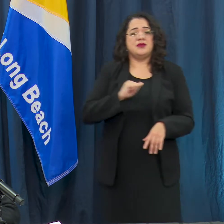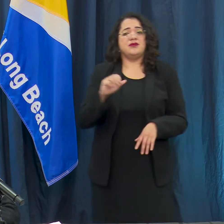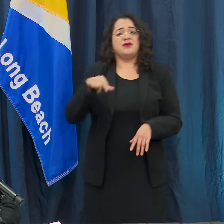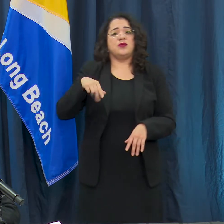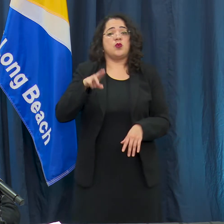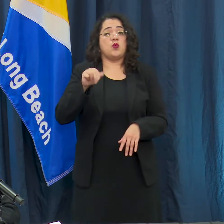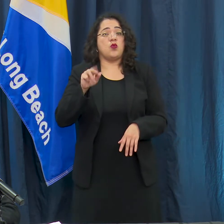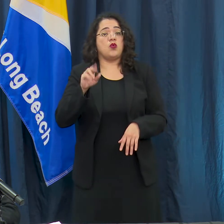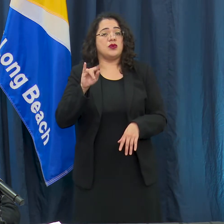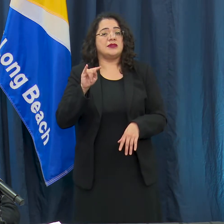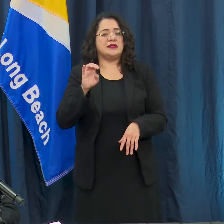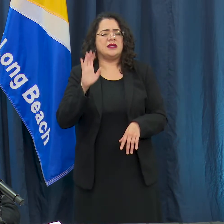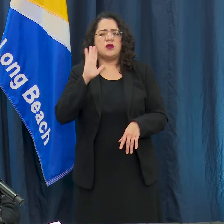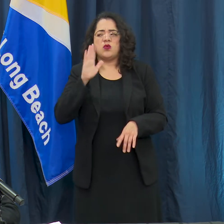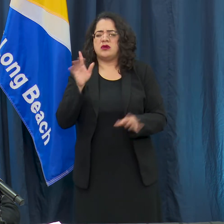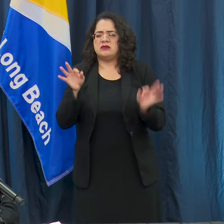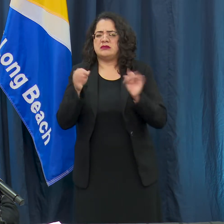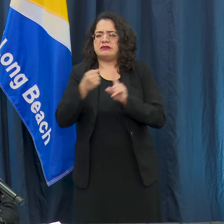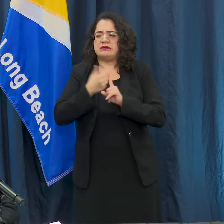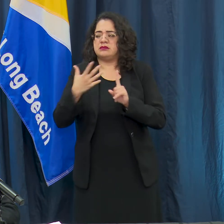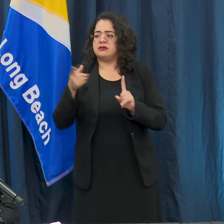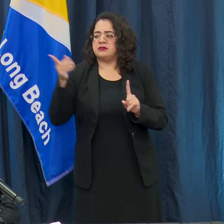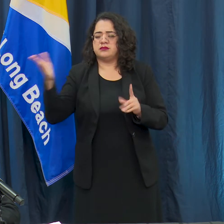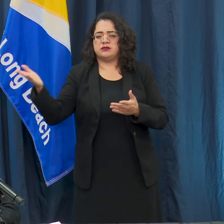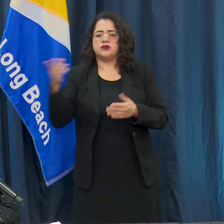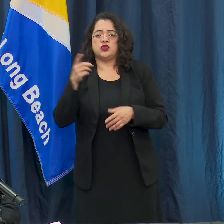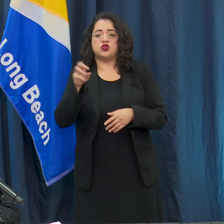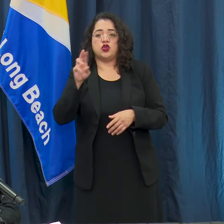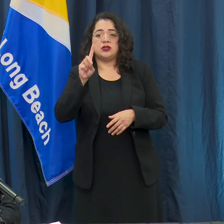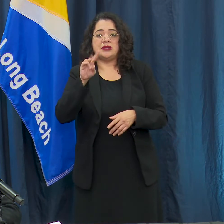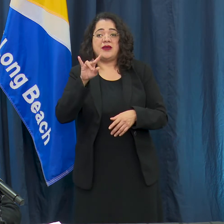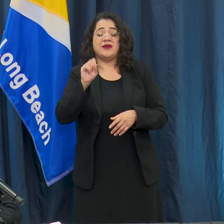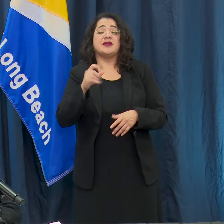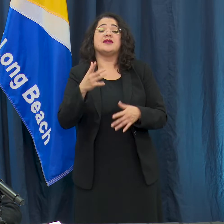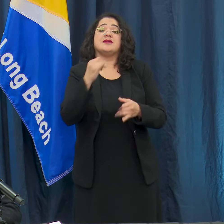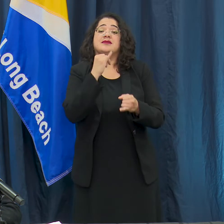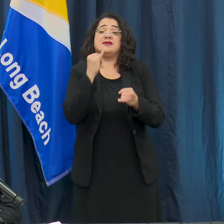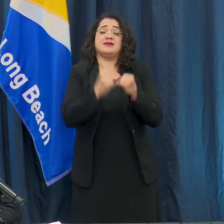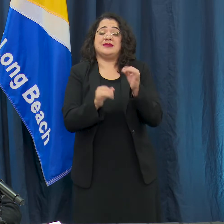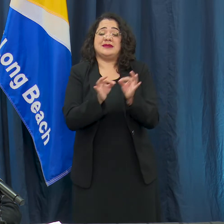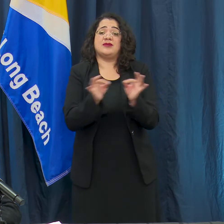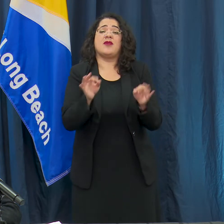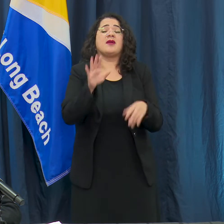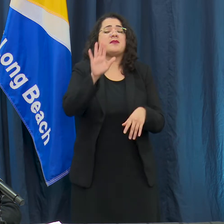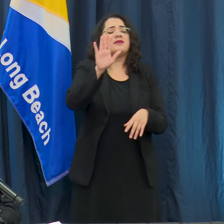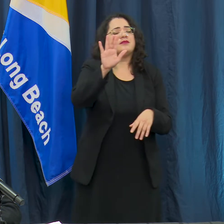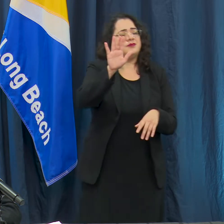watching this and you have not done your census so you filling out